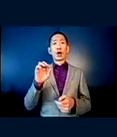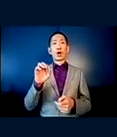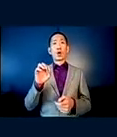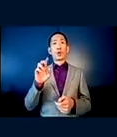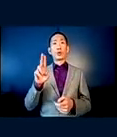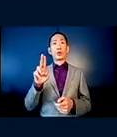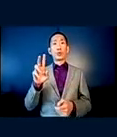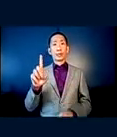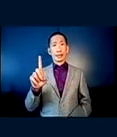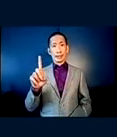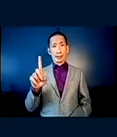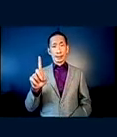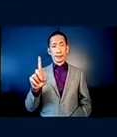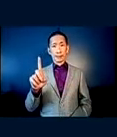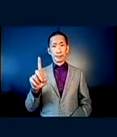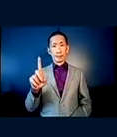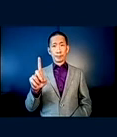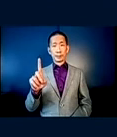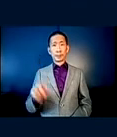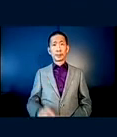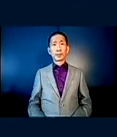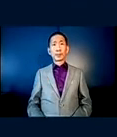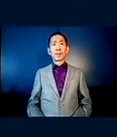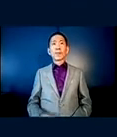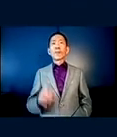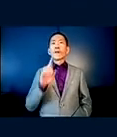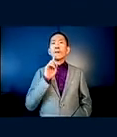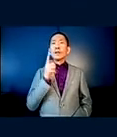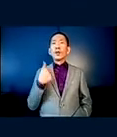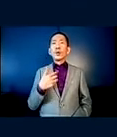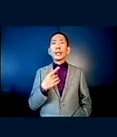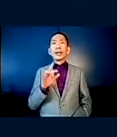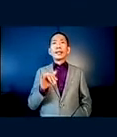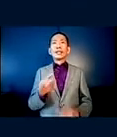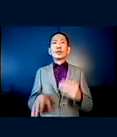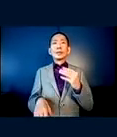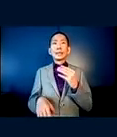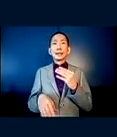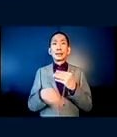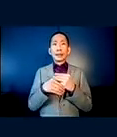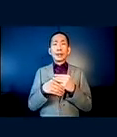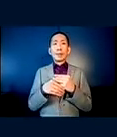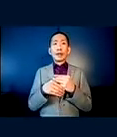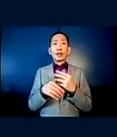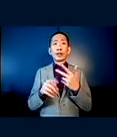PAIN MANAGEMENT, OPIOID USE DISORDERS. WE REALLY LIKE -- THIS IS A